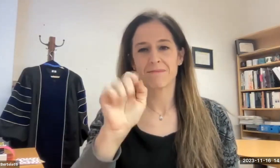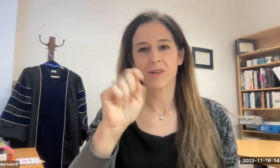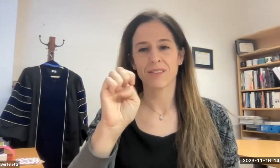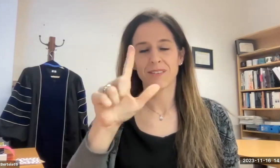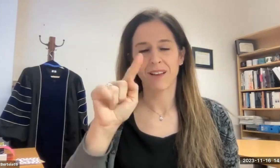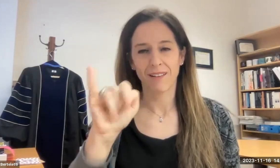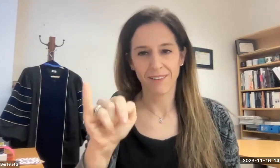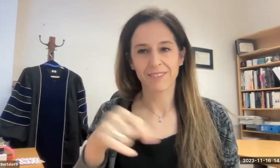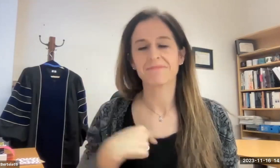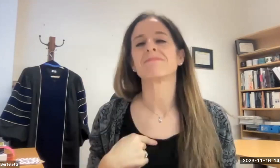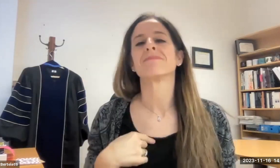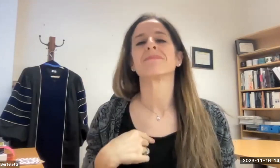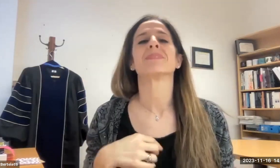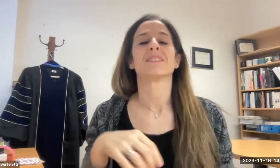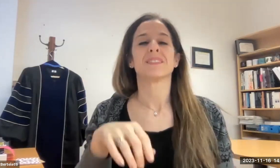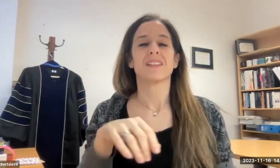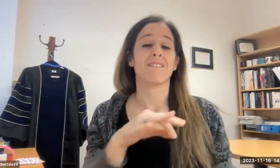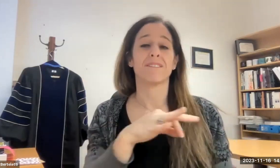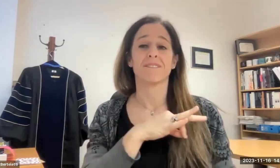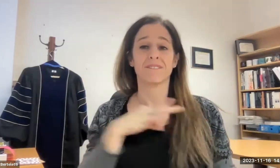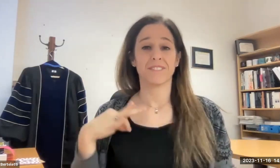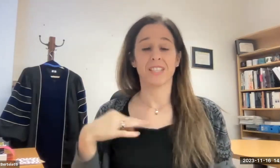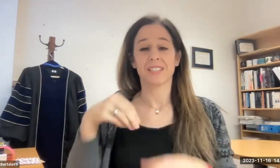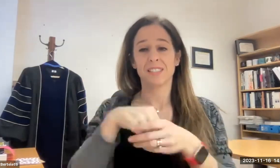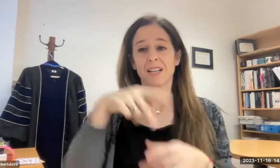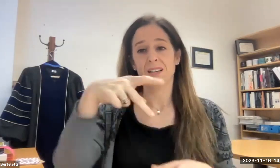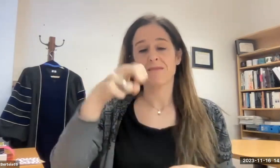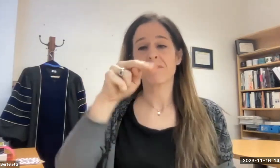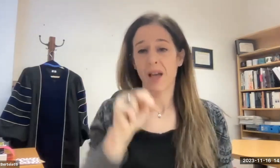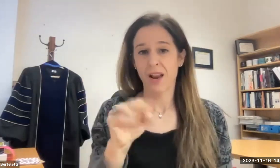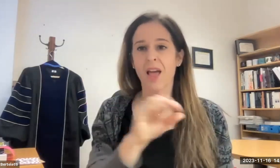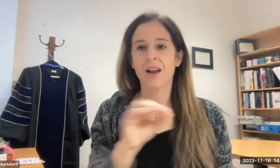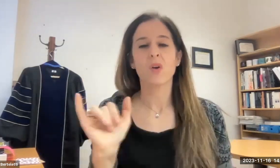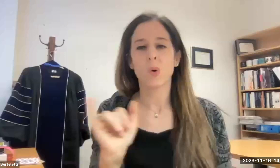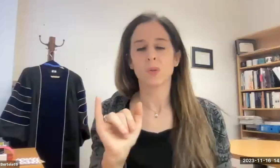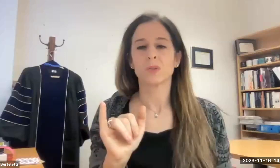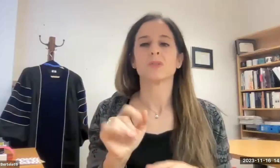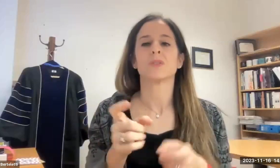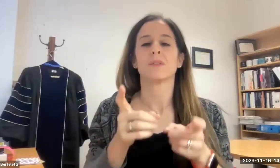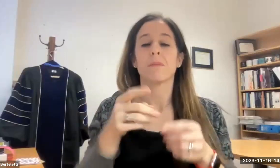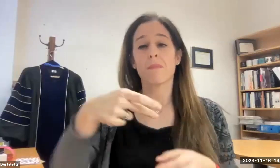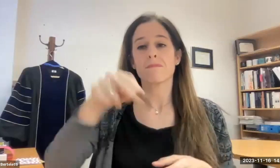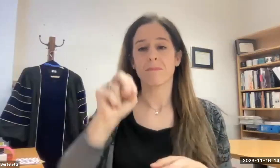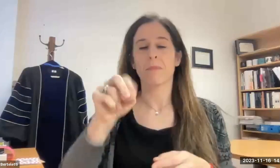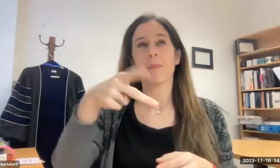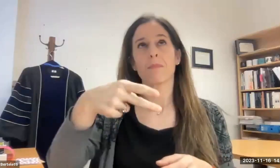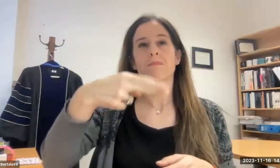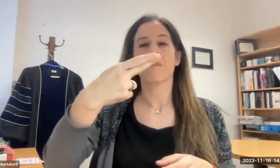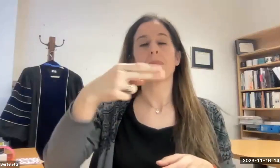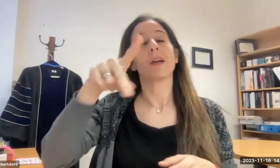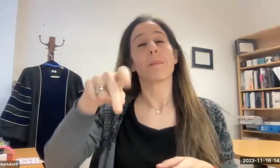everyone. I am Dr. Ilaria Berteletti. I am a faculty